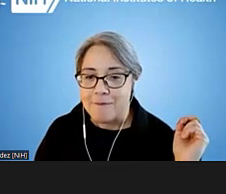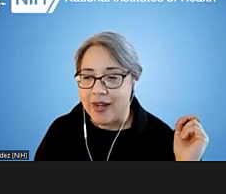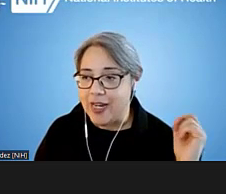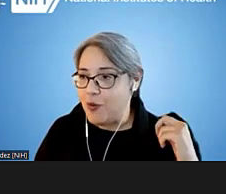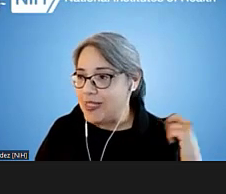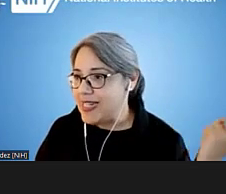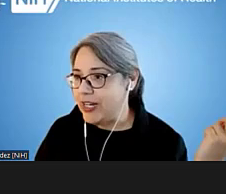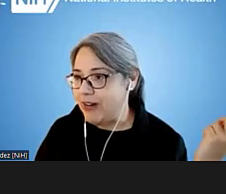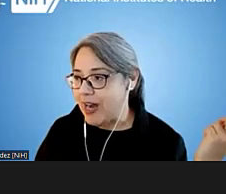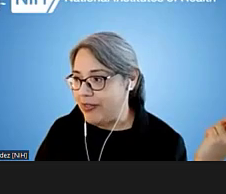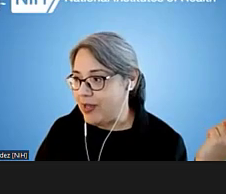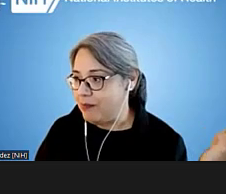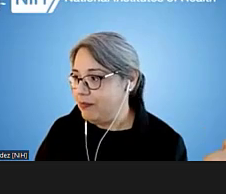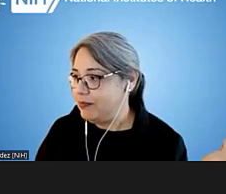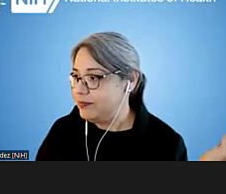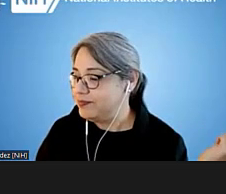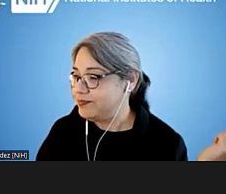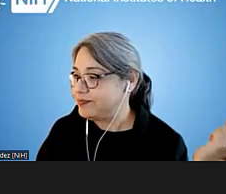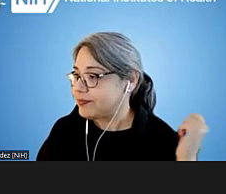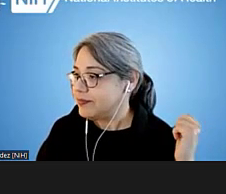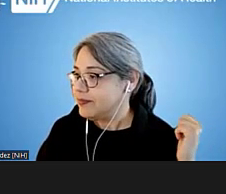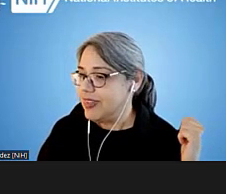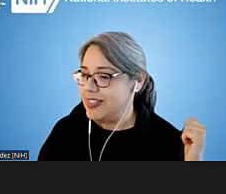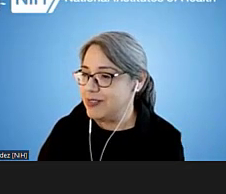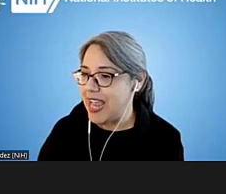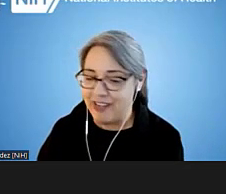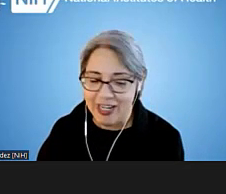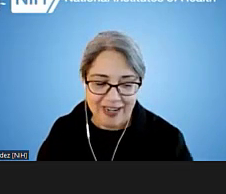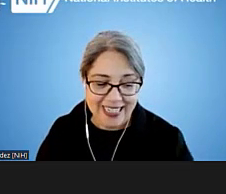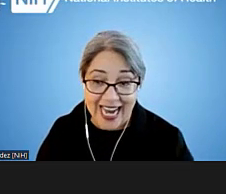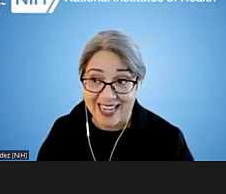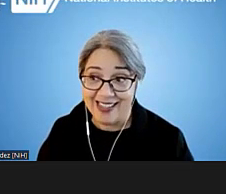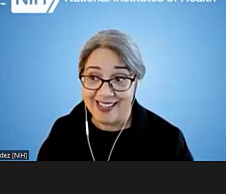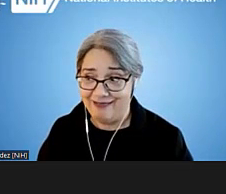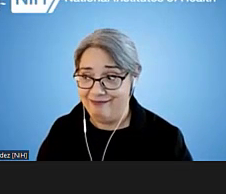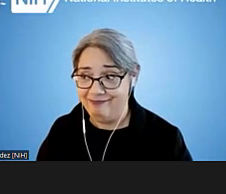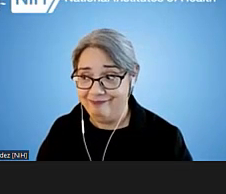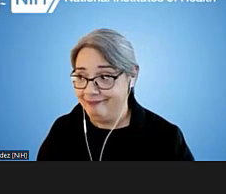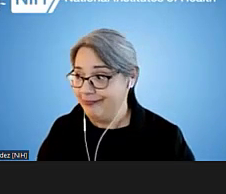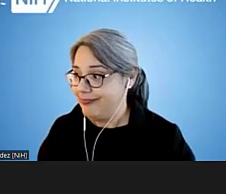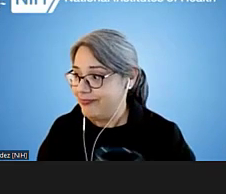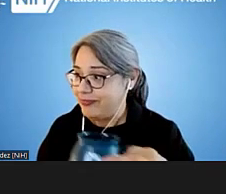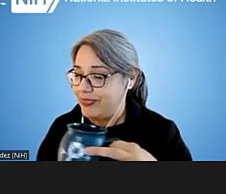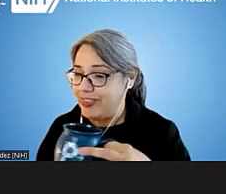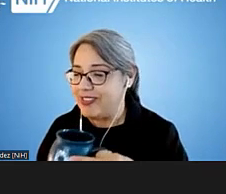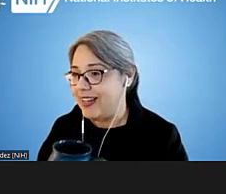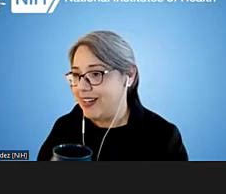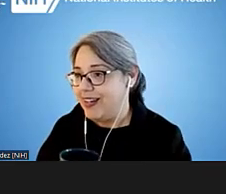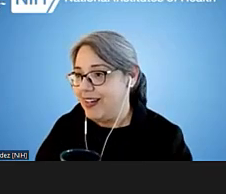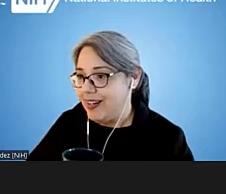and he wants to take the grant with him? Does anyone have any raised hands? Elyse Sullivan: I don't see any raised hands.